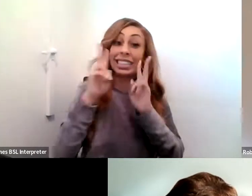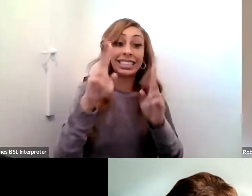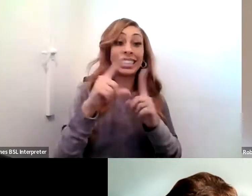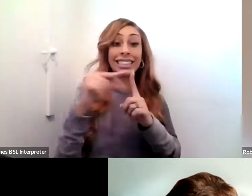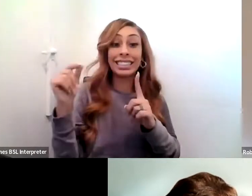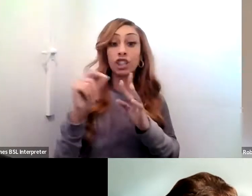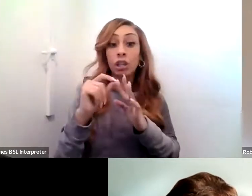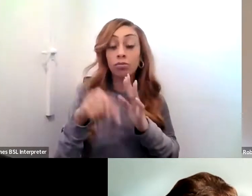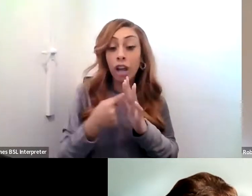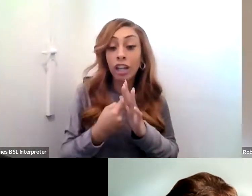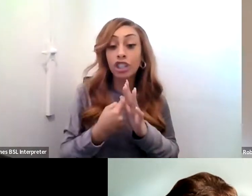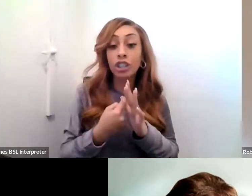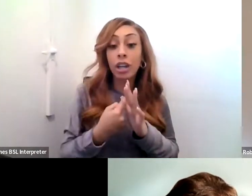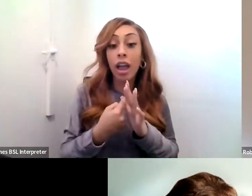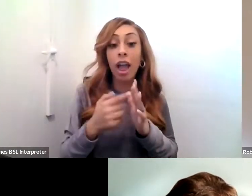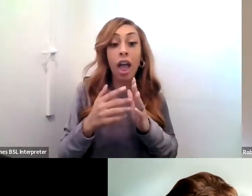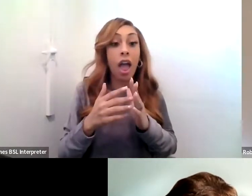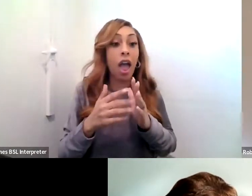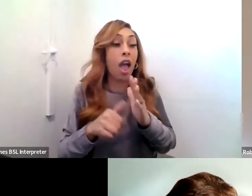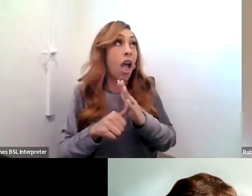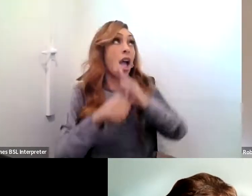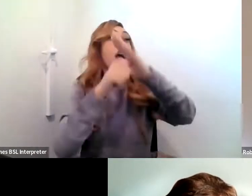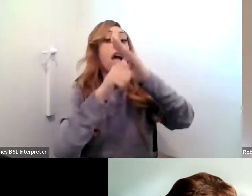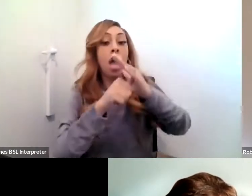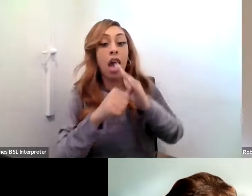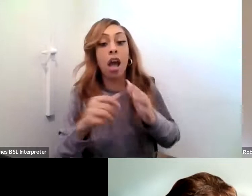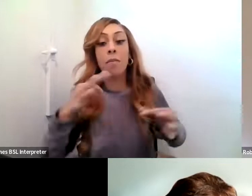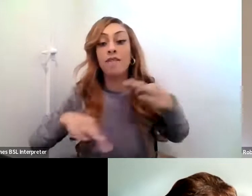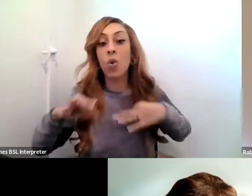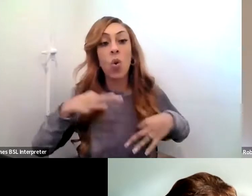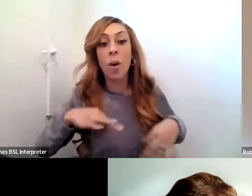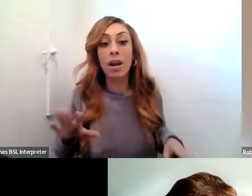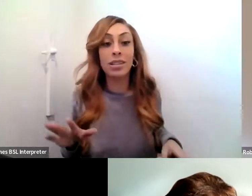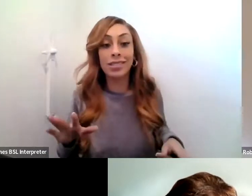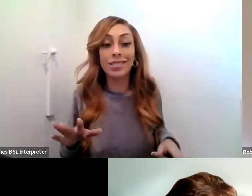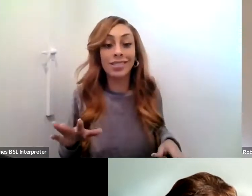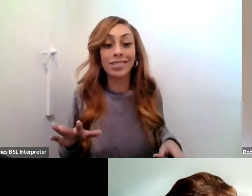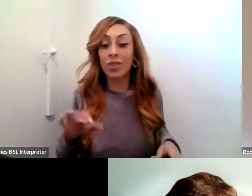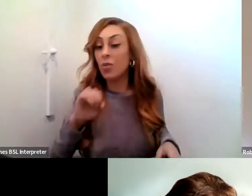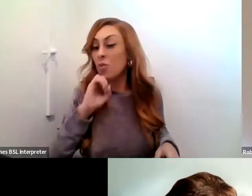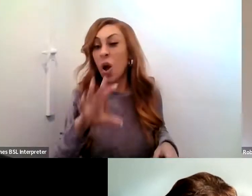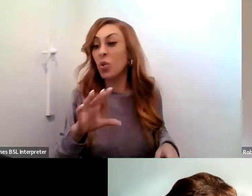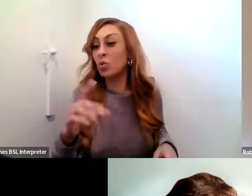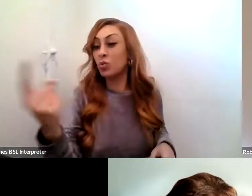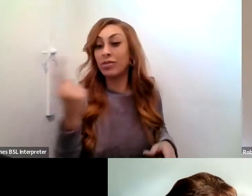as the subordinate of the performance project, we're not going to get the uptake that we're looking for.